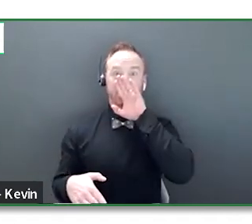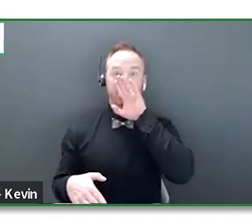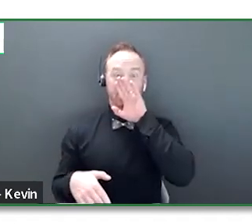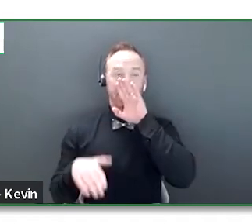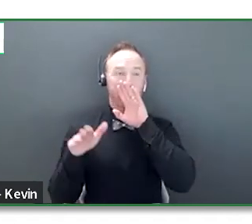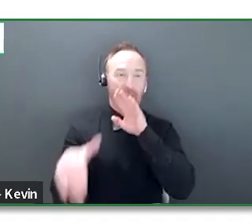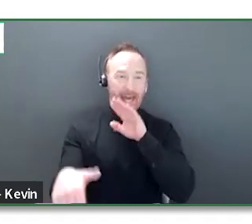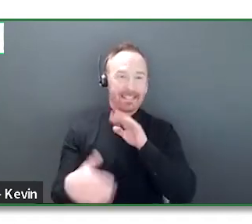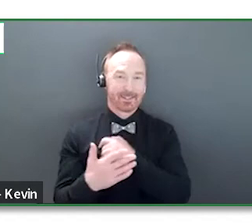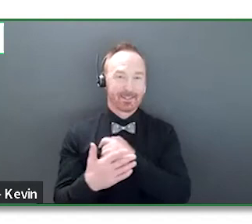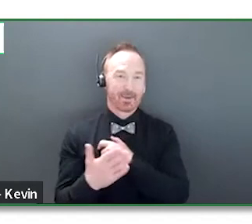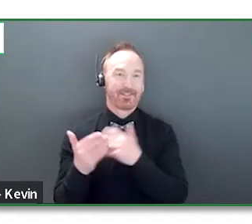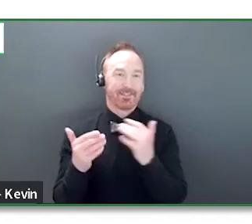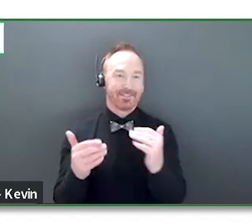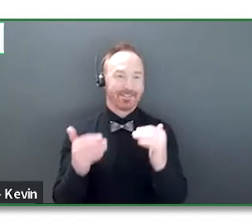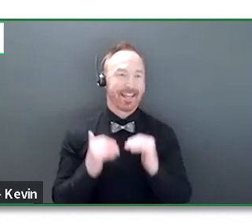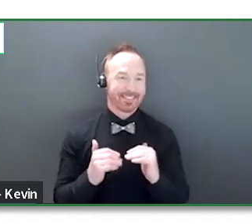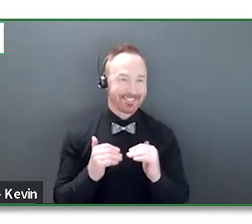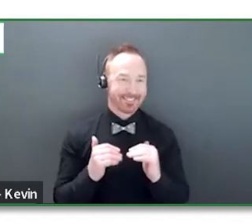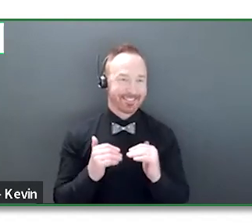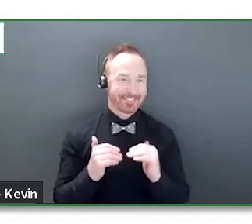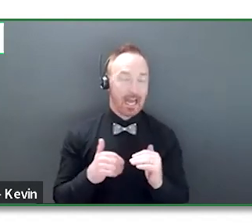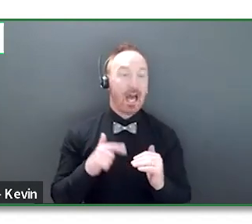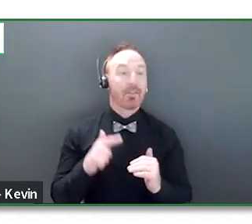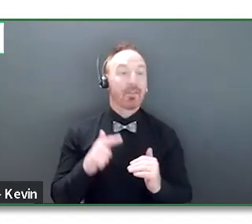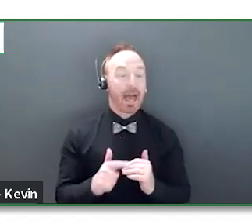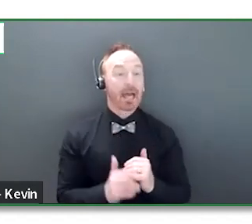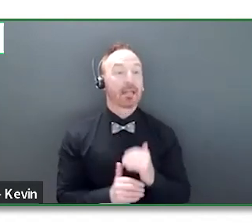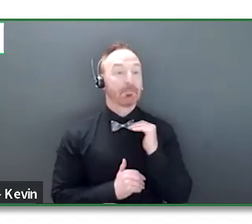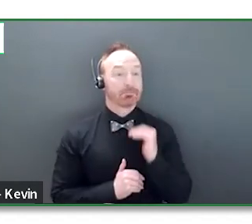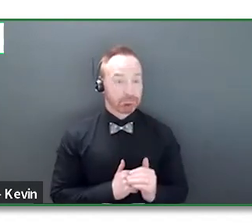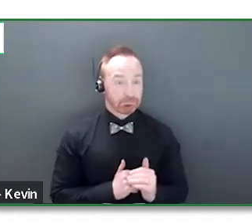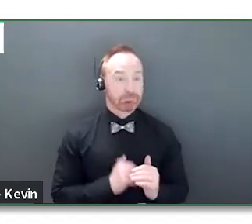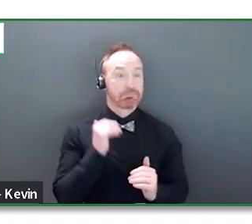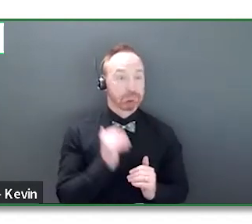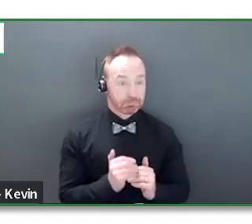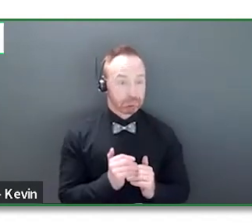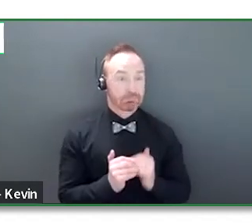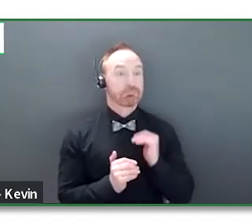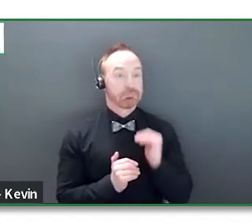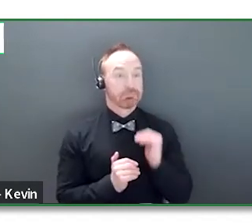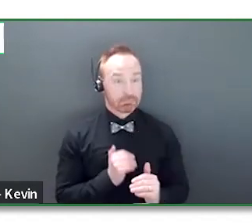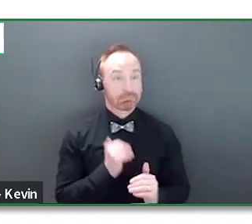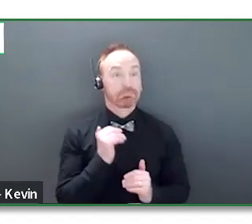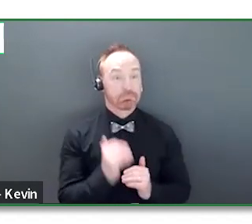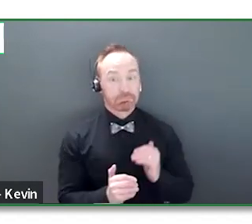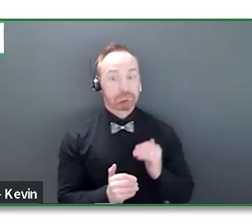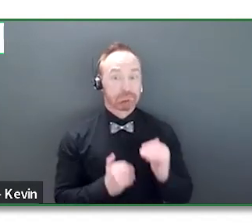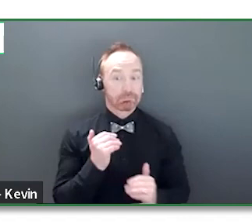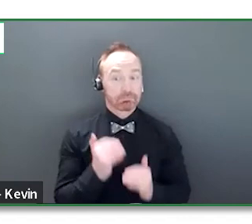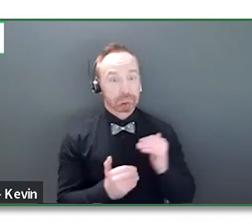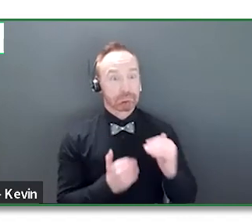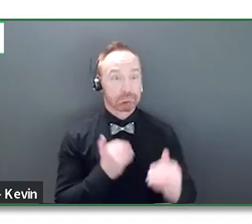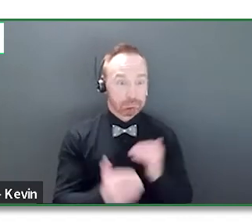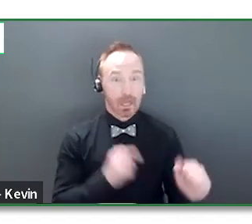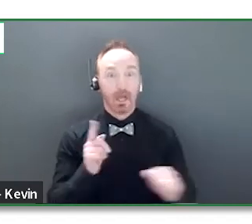So like I said slowly but surely it'll take time but we want to try to do as many across the country as possible and not go